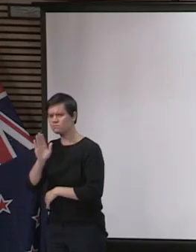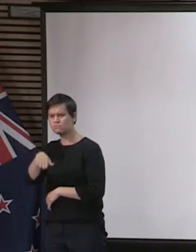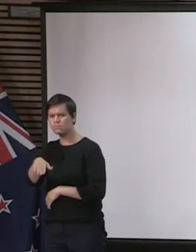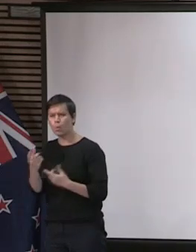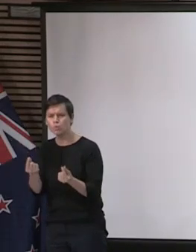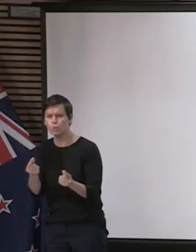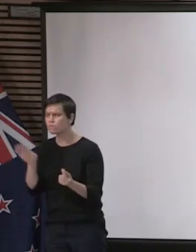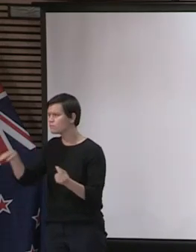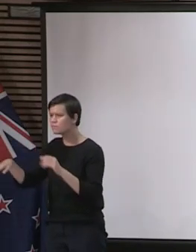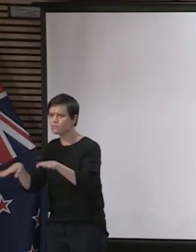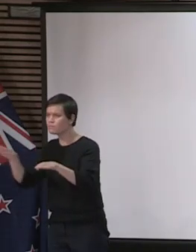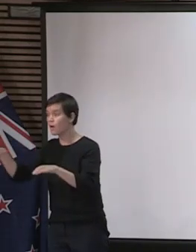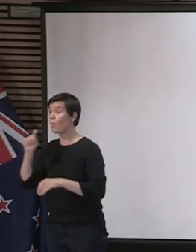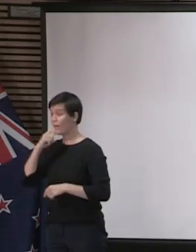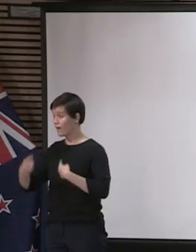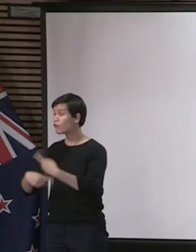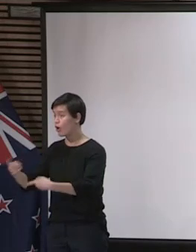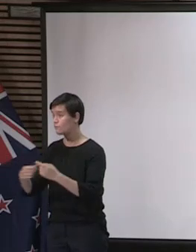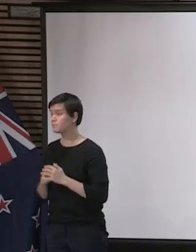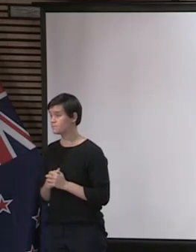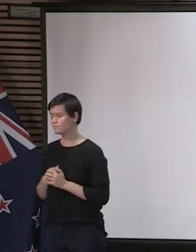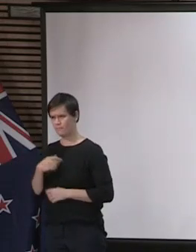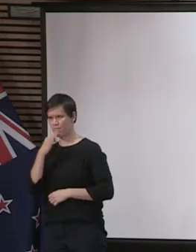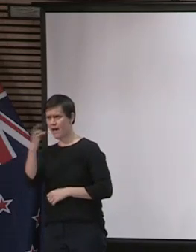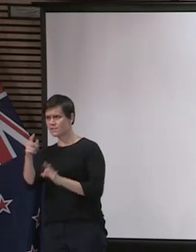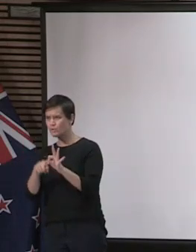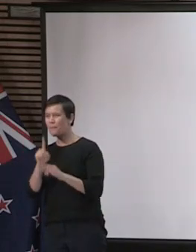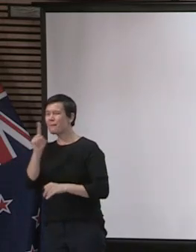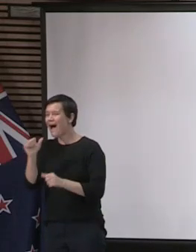will still undertake that job. There is more trust at alert Level 3.